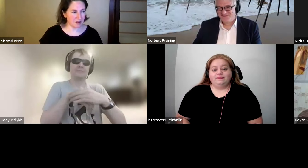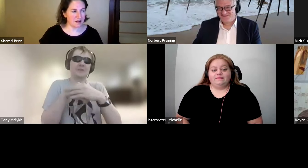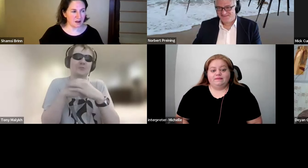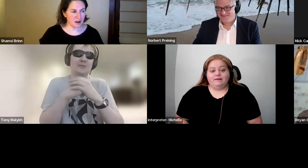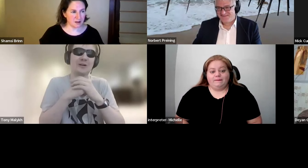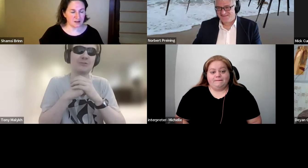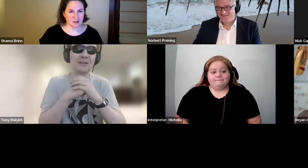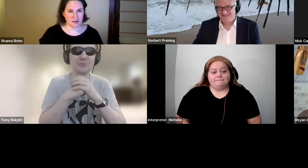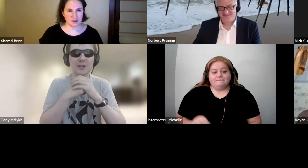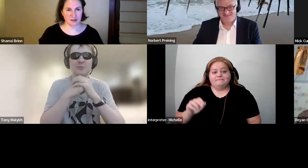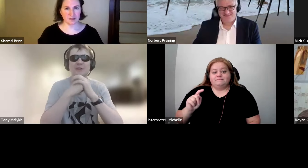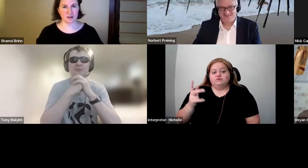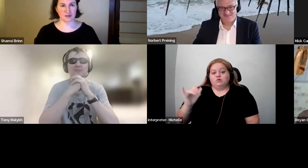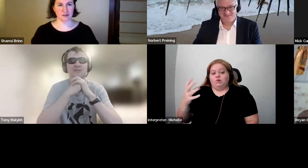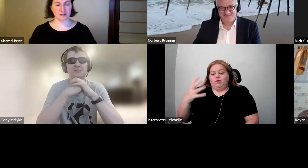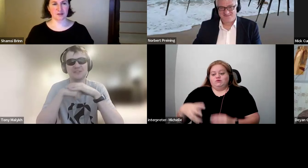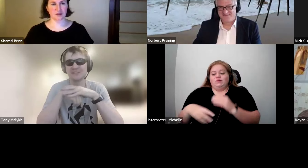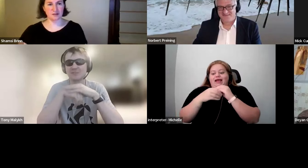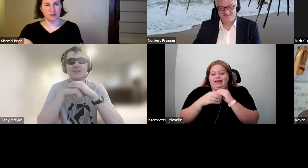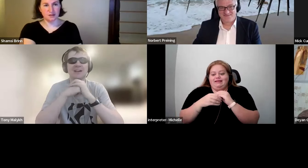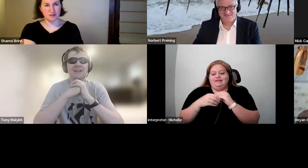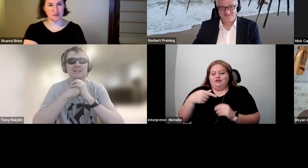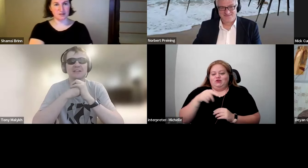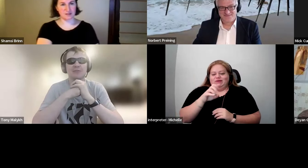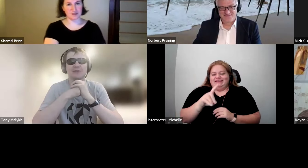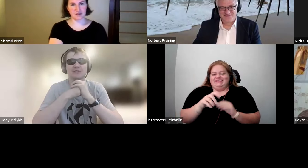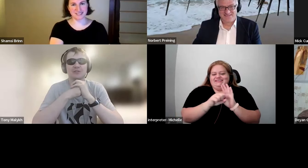Yeah, also would like to echo back on this QED symbol. I guess I want to--